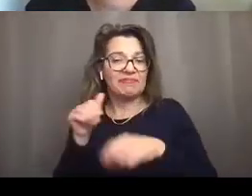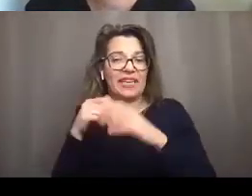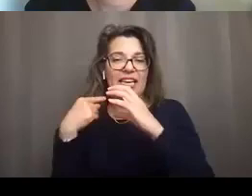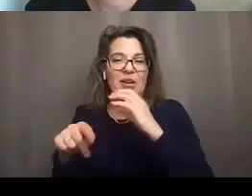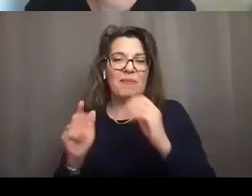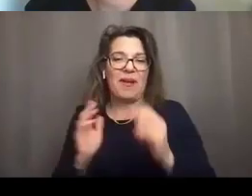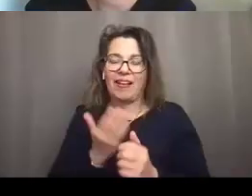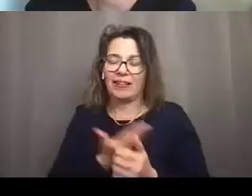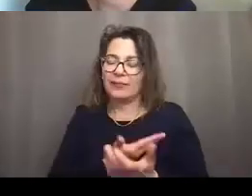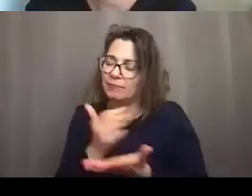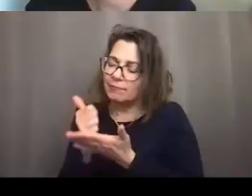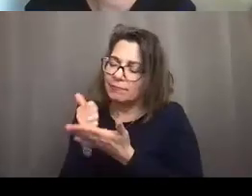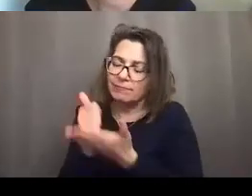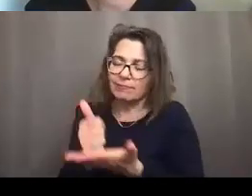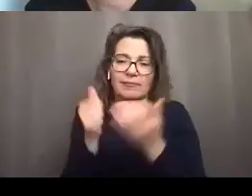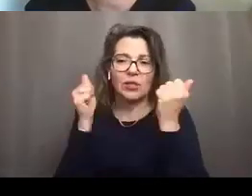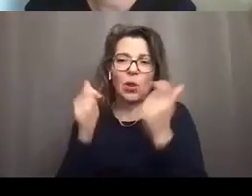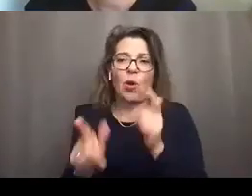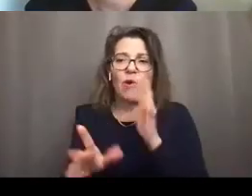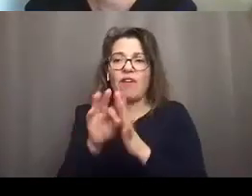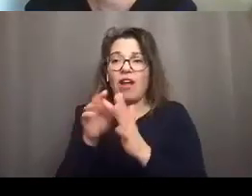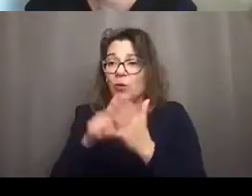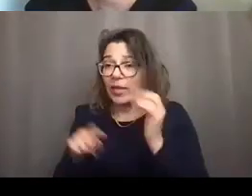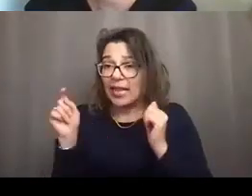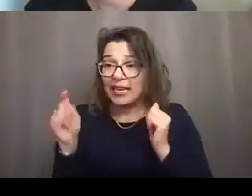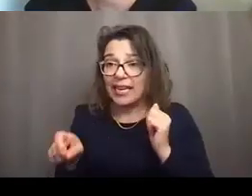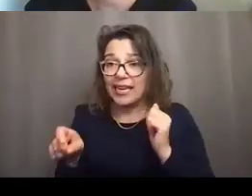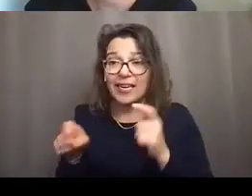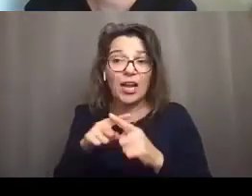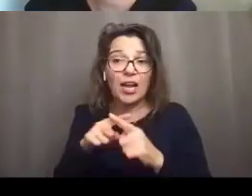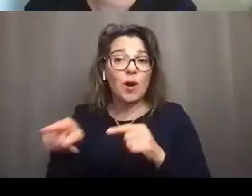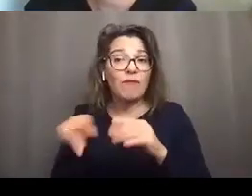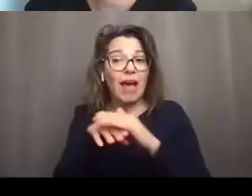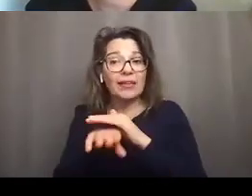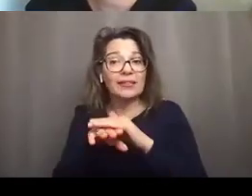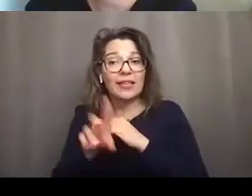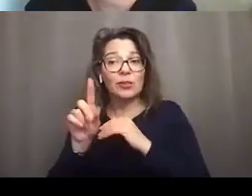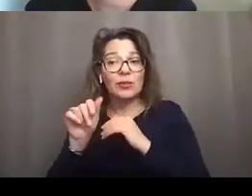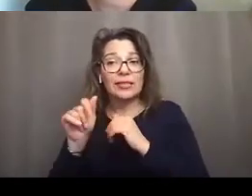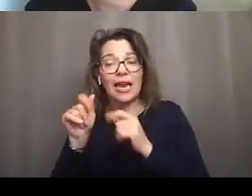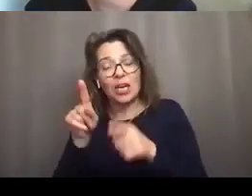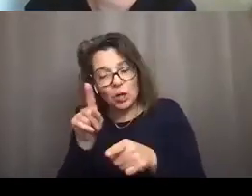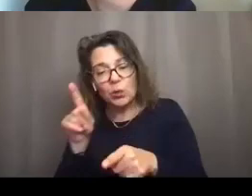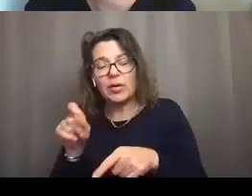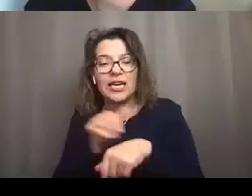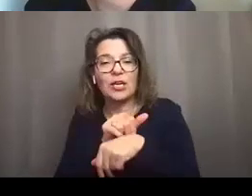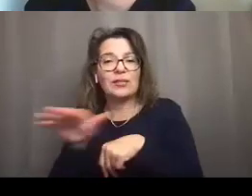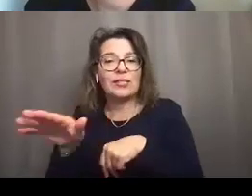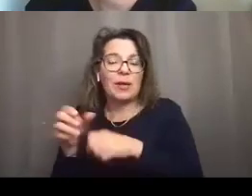We want to make sure everyone can find what they need and that you have access to the data you need to submit the strongest application.